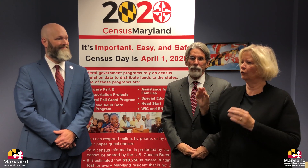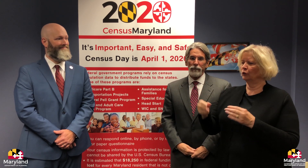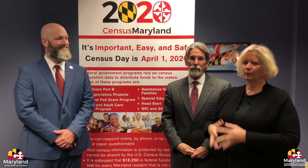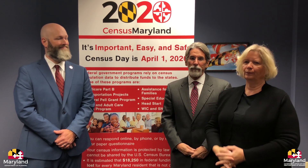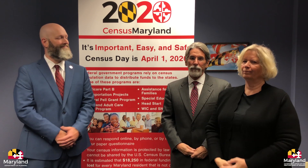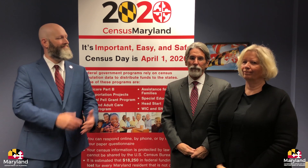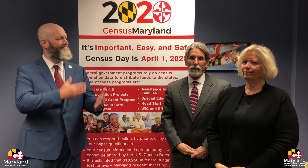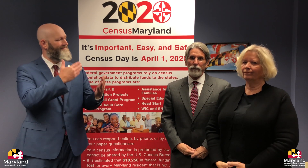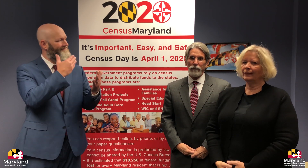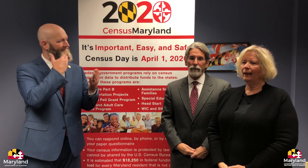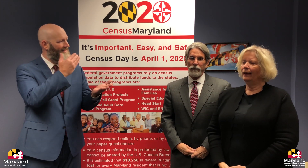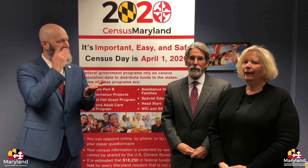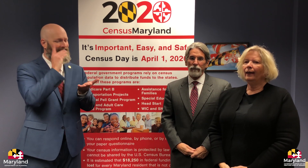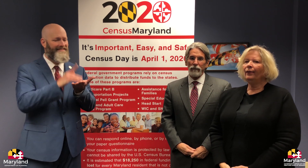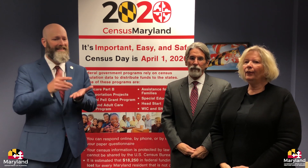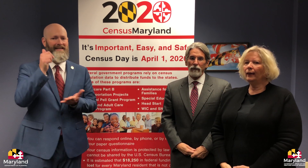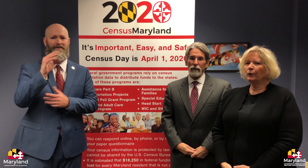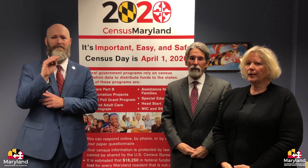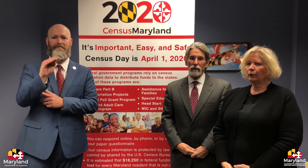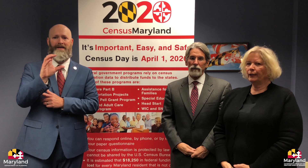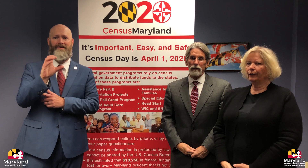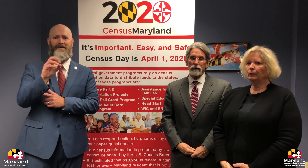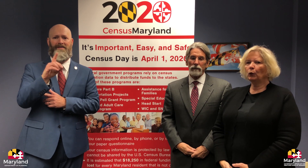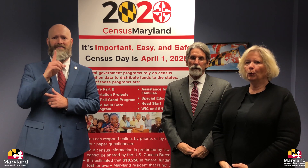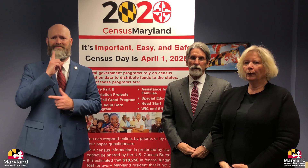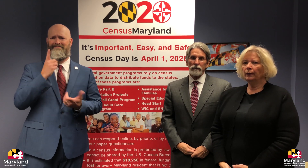Director Brick: Thank you Secretary McCord.